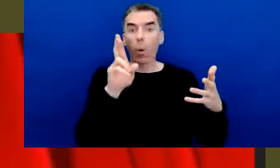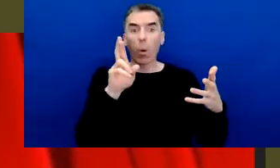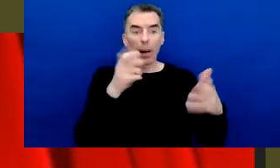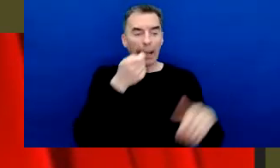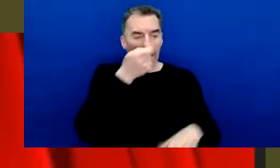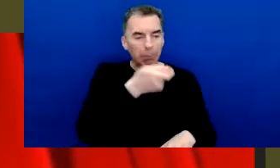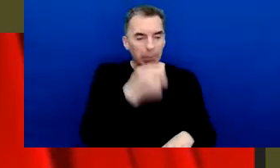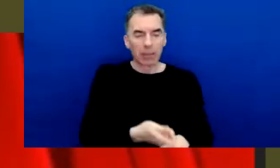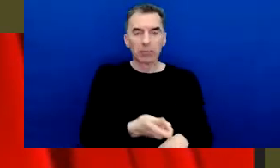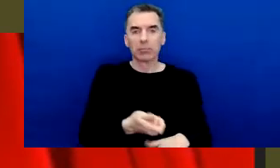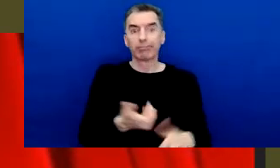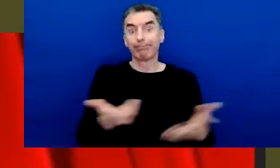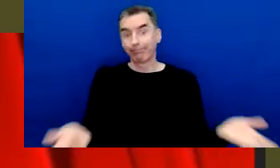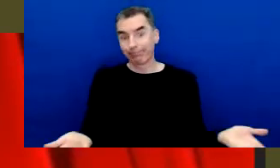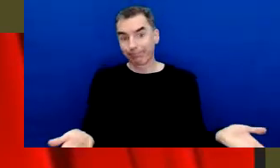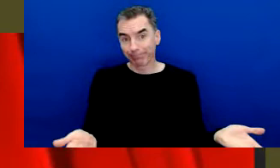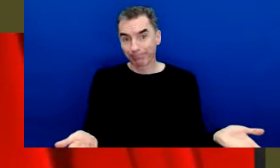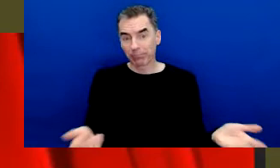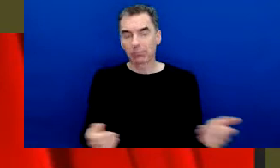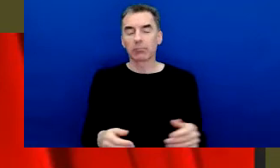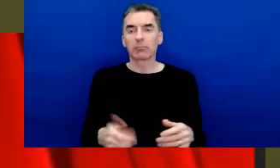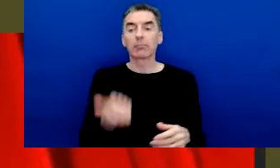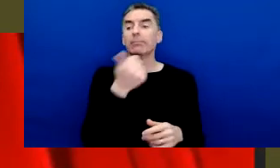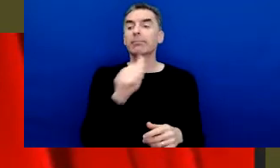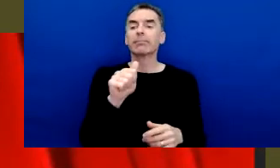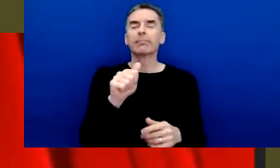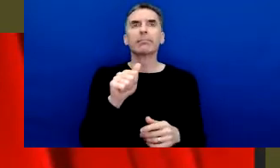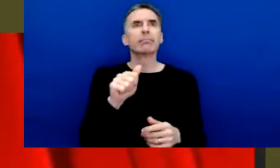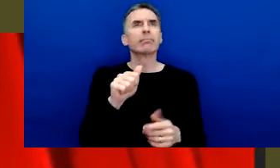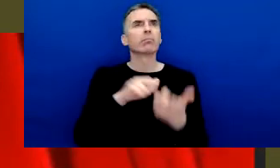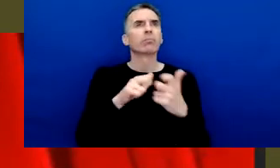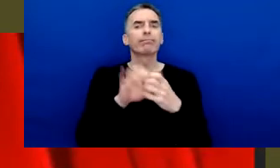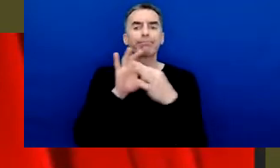you know, most of the time when it's a behavior issue that is not related to cheating